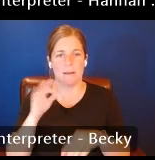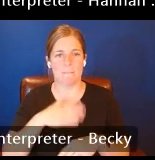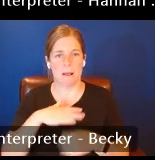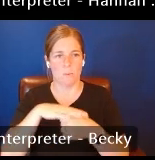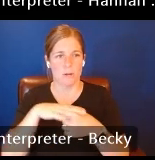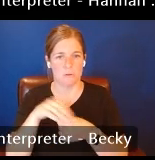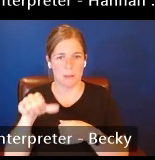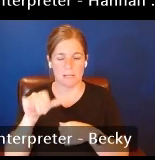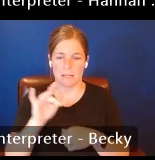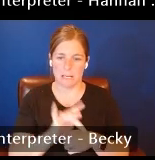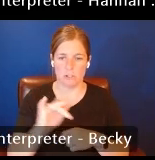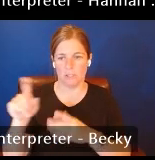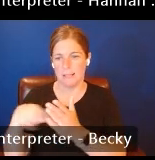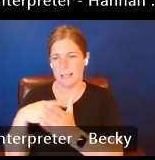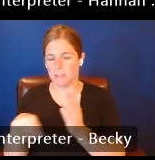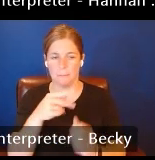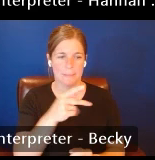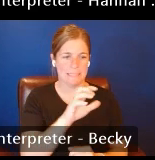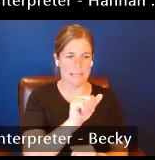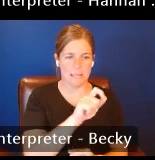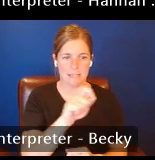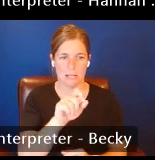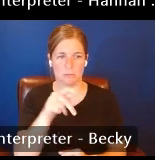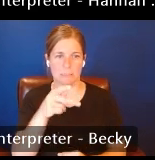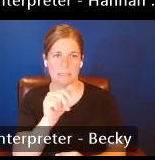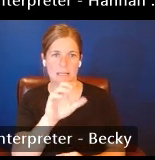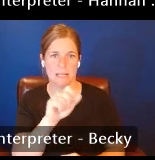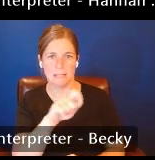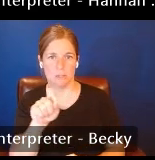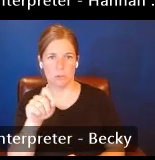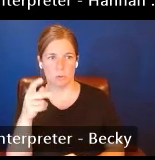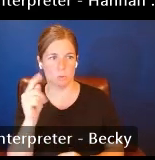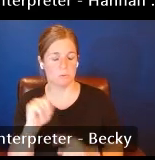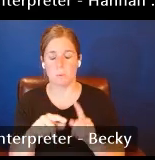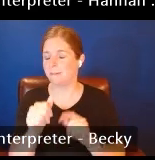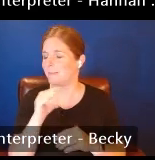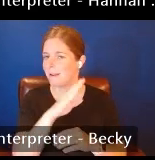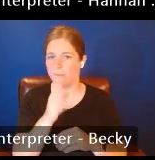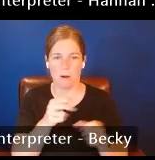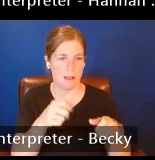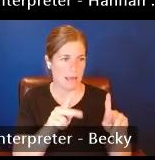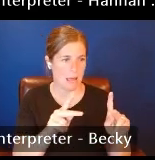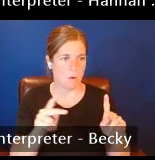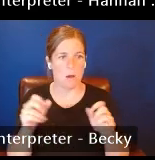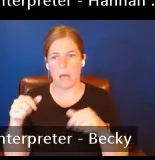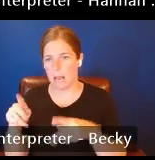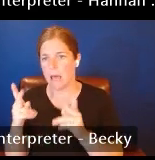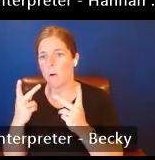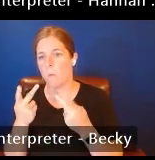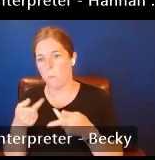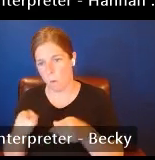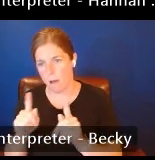Cancel. pca-pca-202. Never Allow button. Close. Allow while visiting the site button. Close button. Enter.